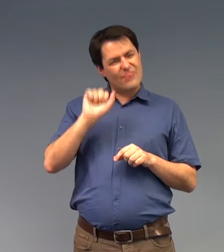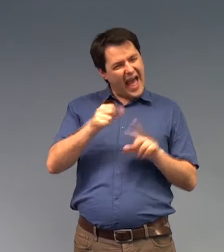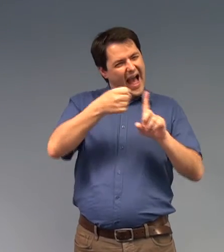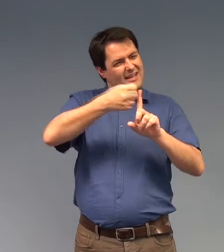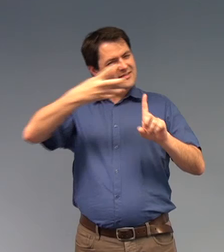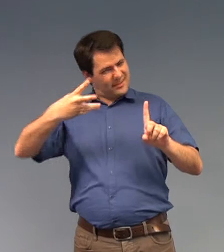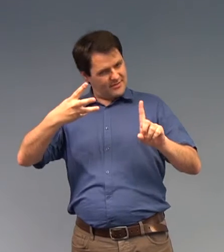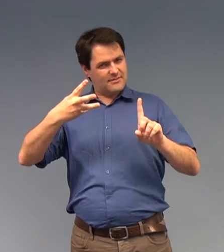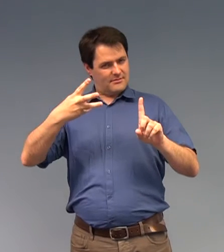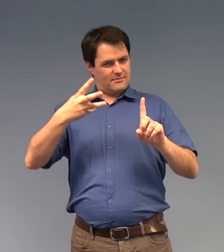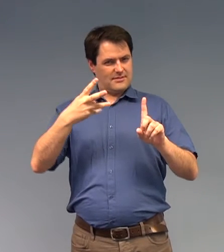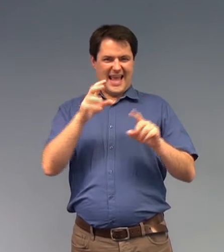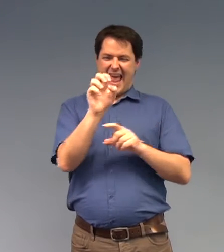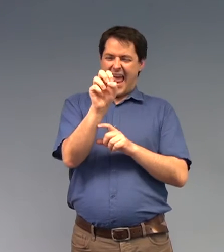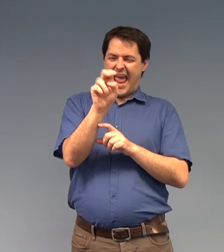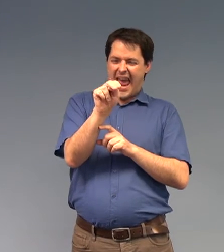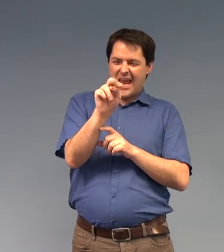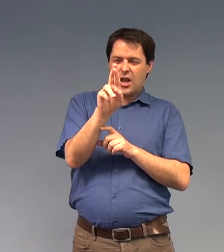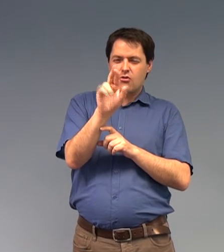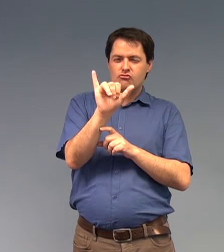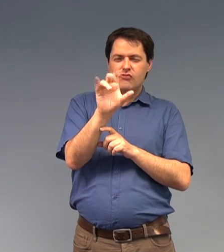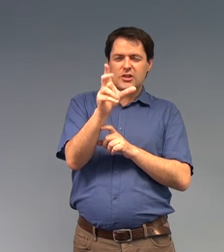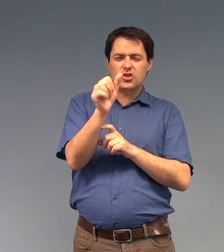It wouldn't be something I would need to add.